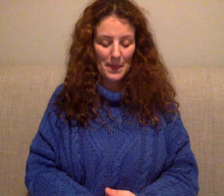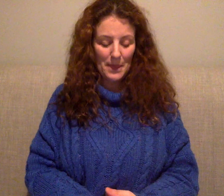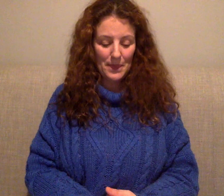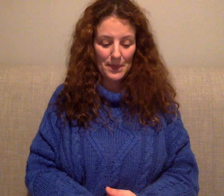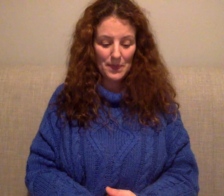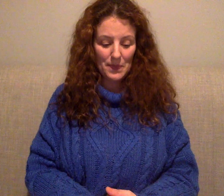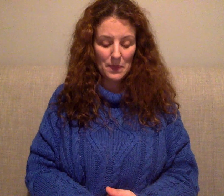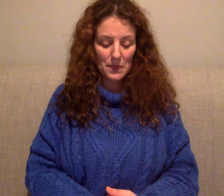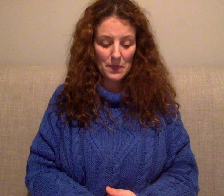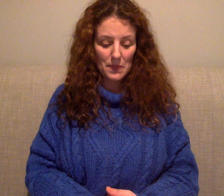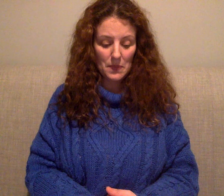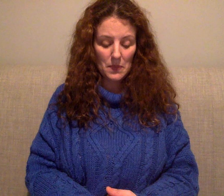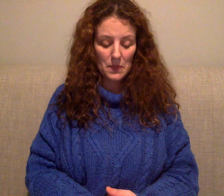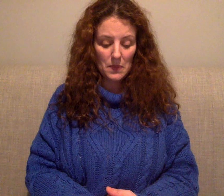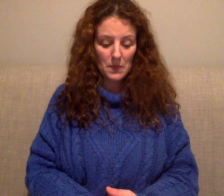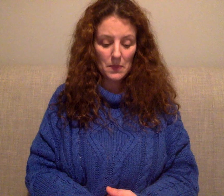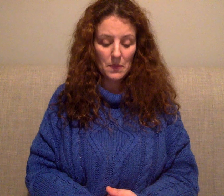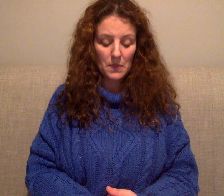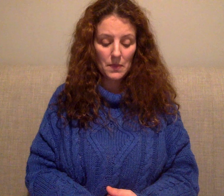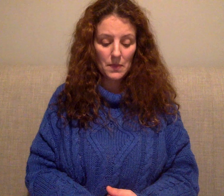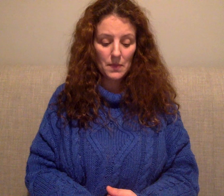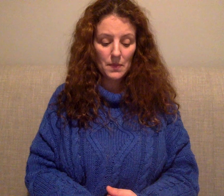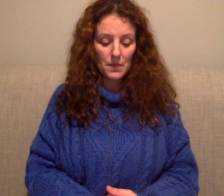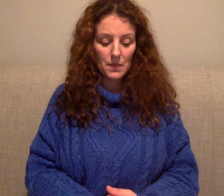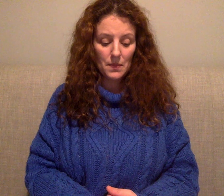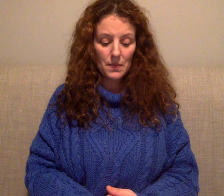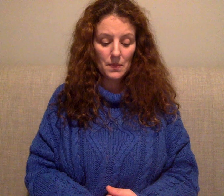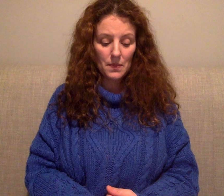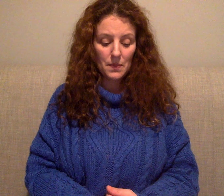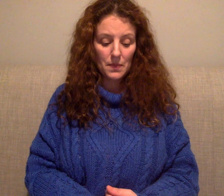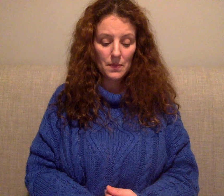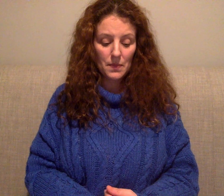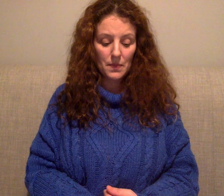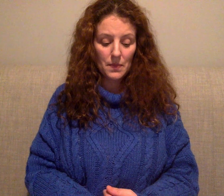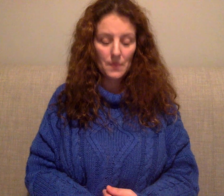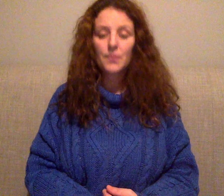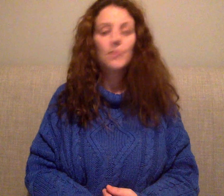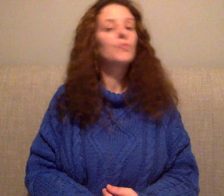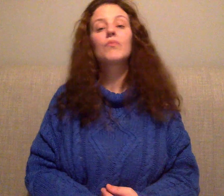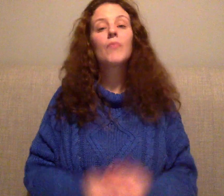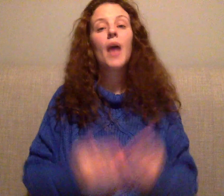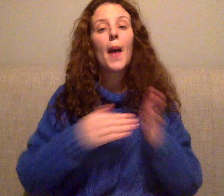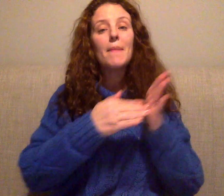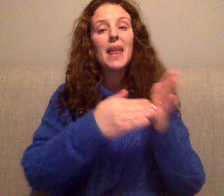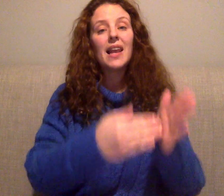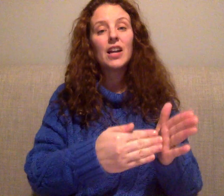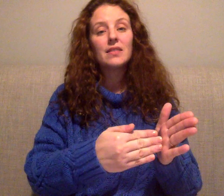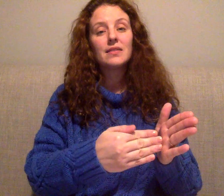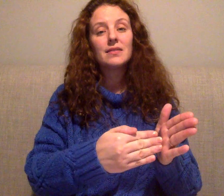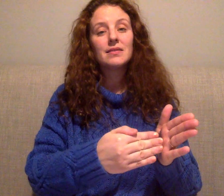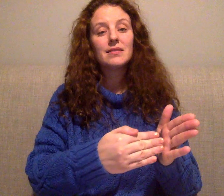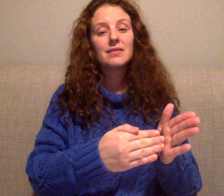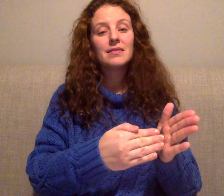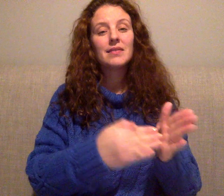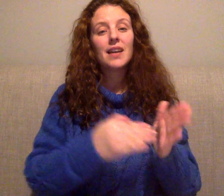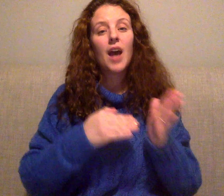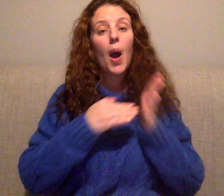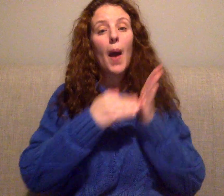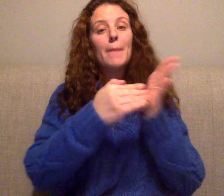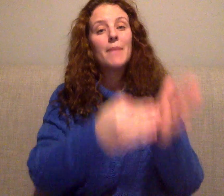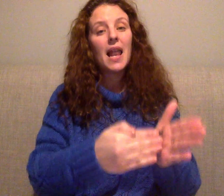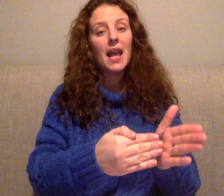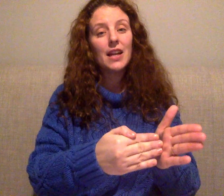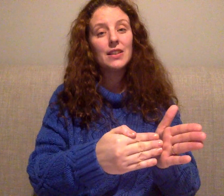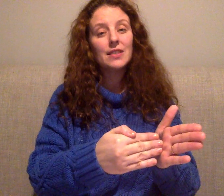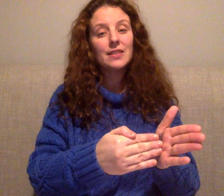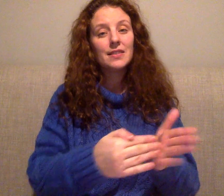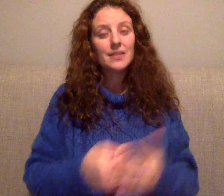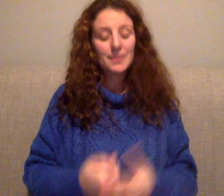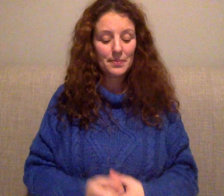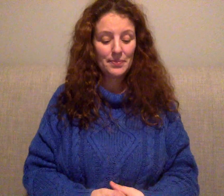MILLION